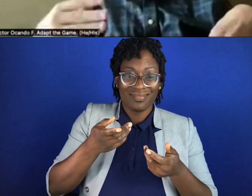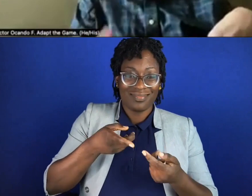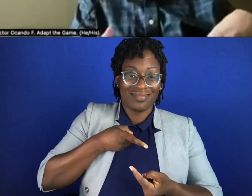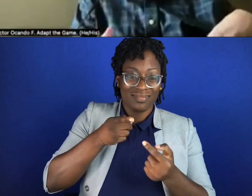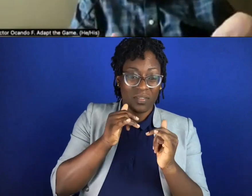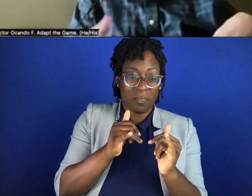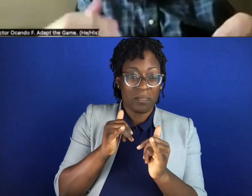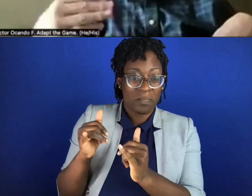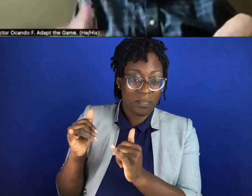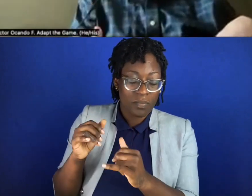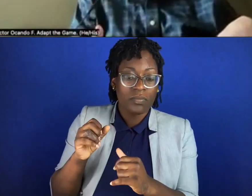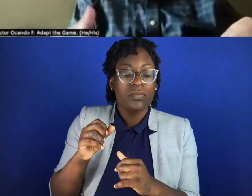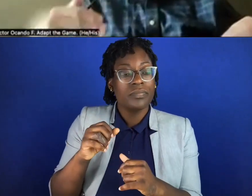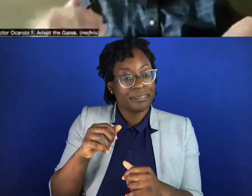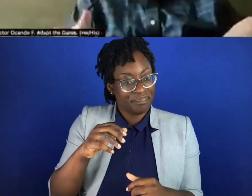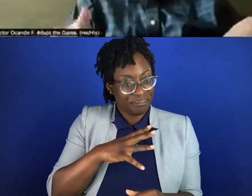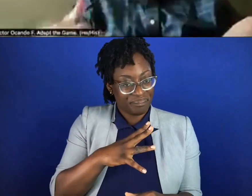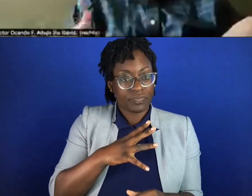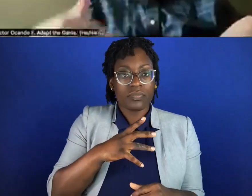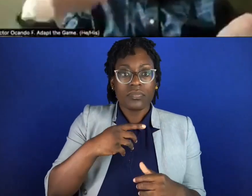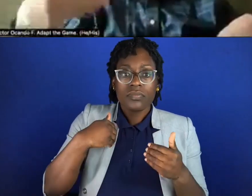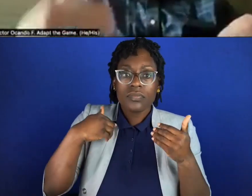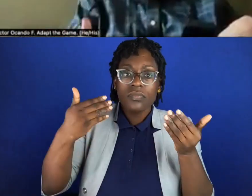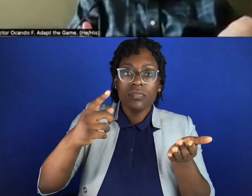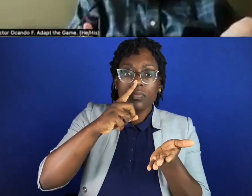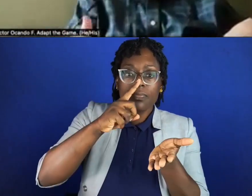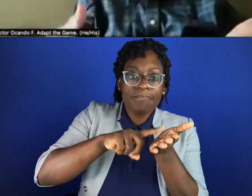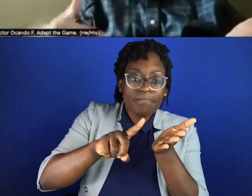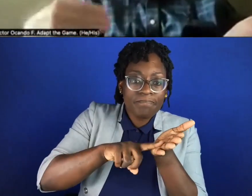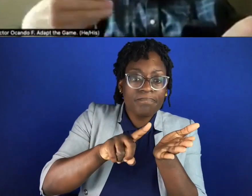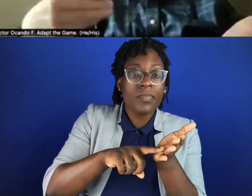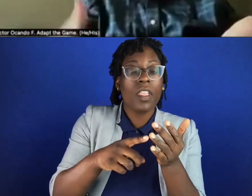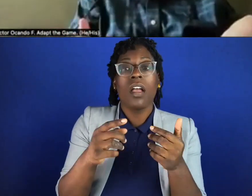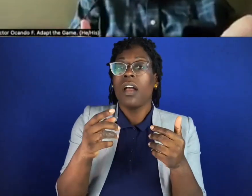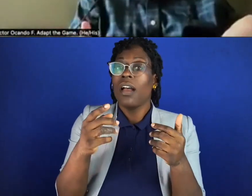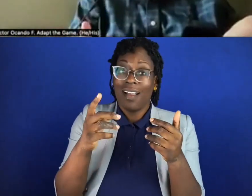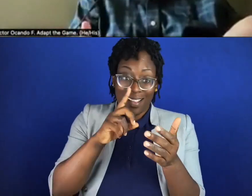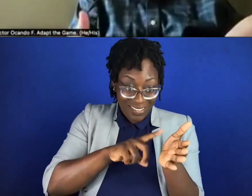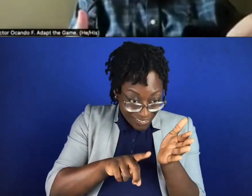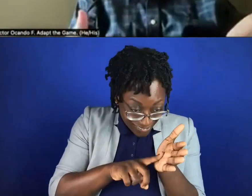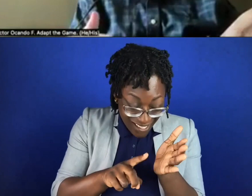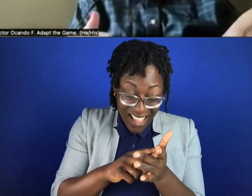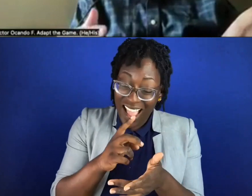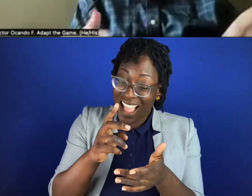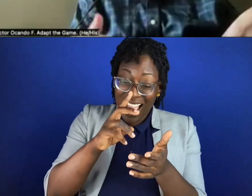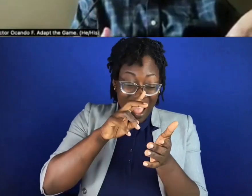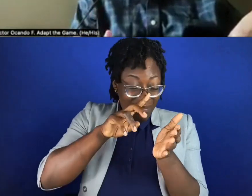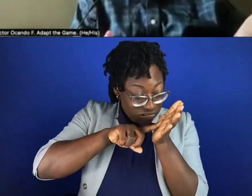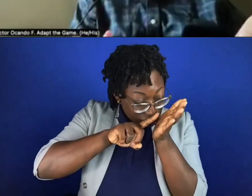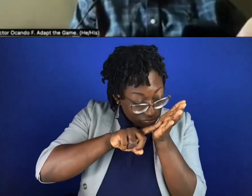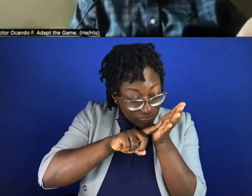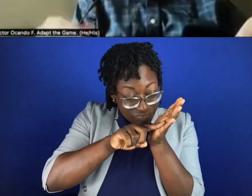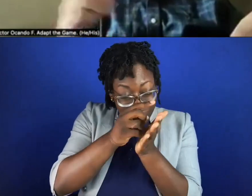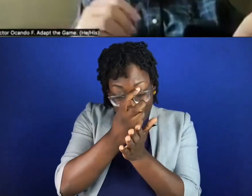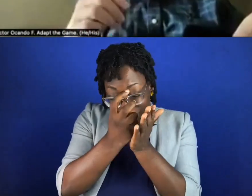I asked. I started doing research and then more research and then more research. Until